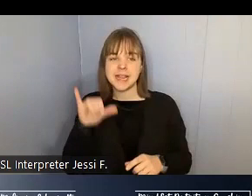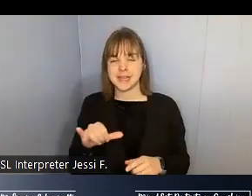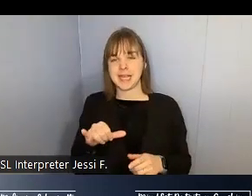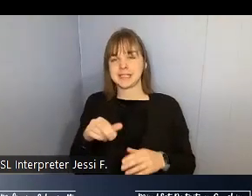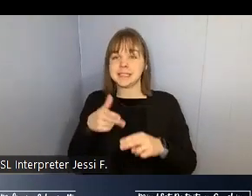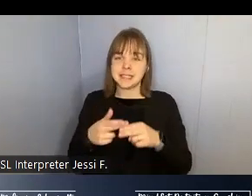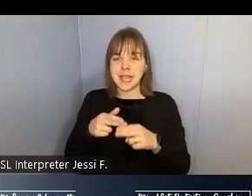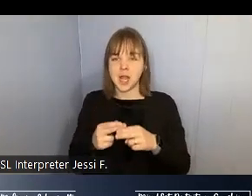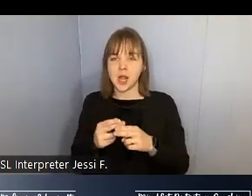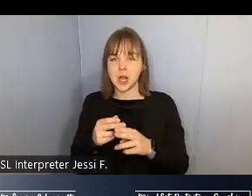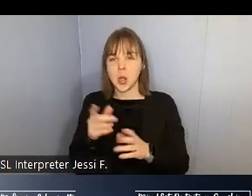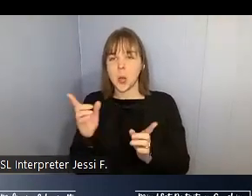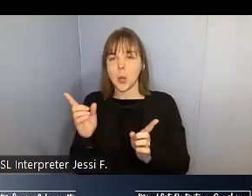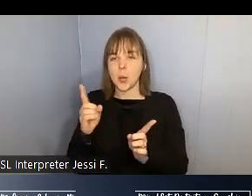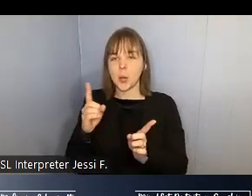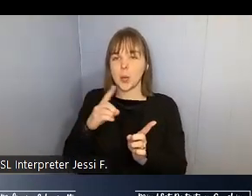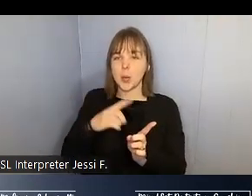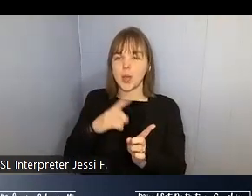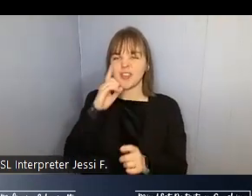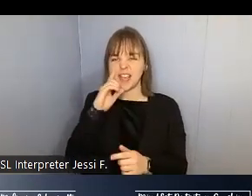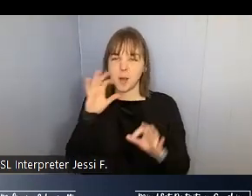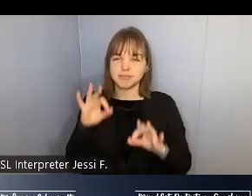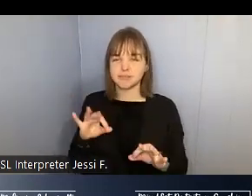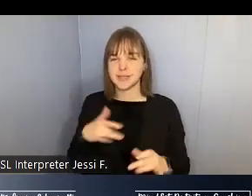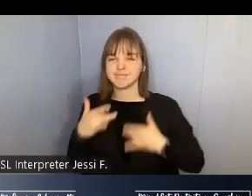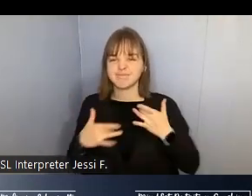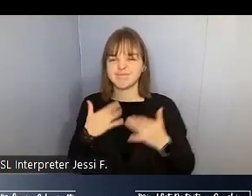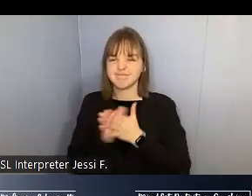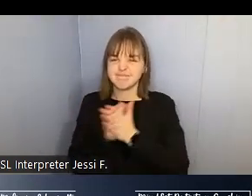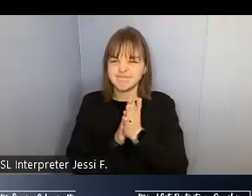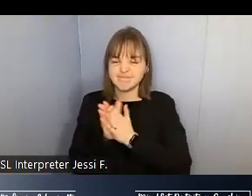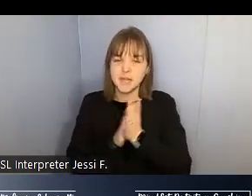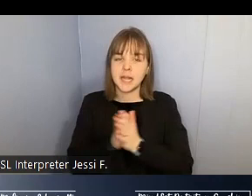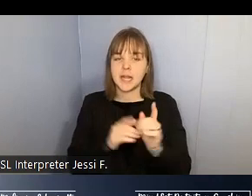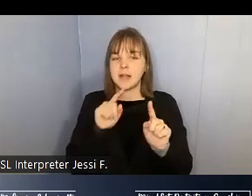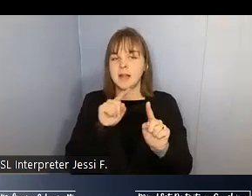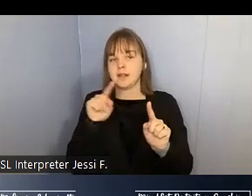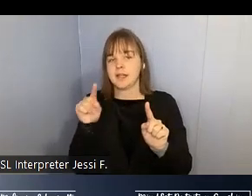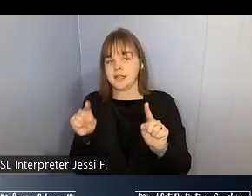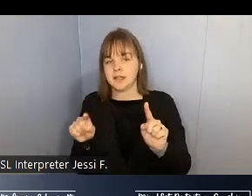so that fuels your motivation. And then you've got the reins really, really tight, like I said before.